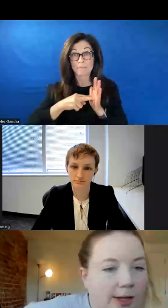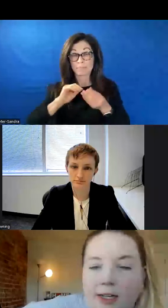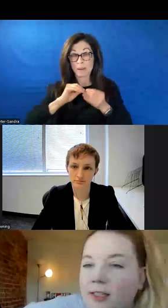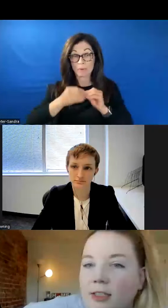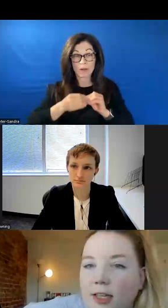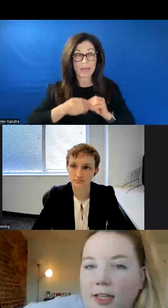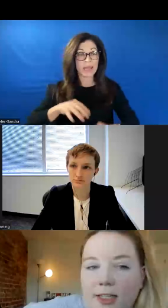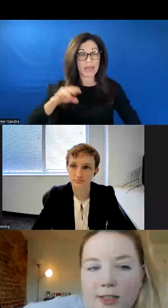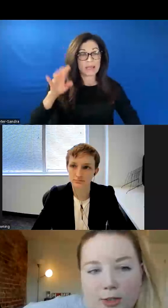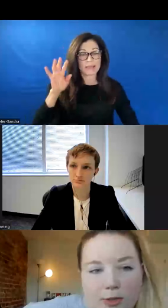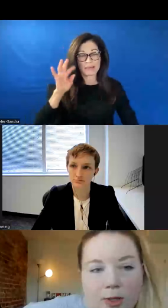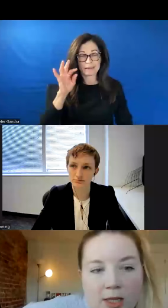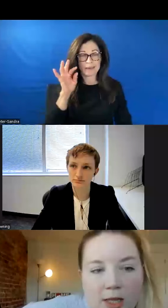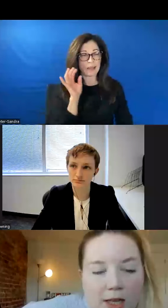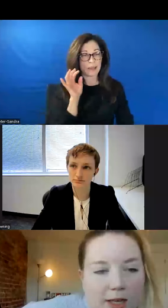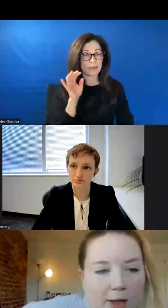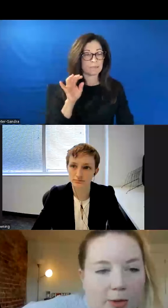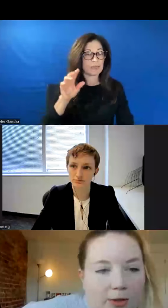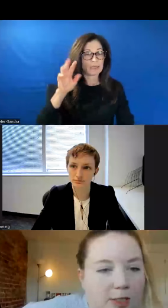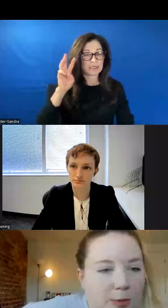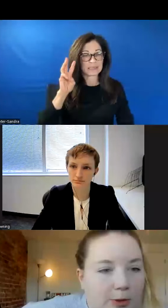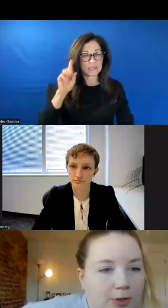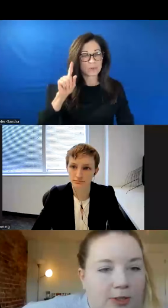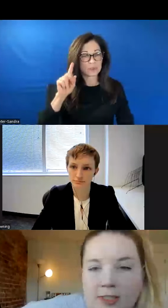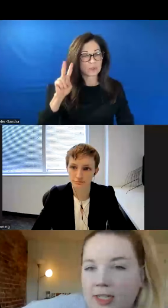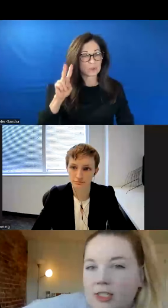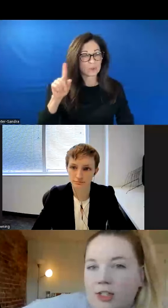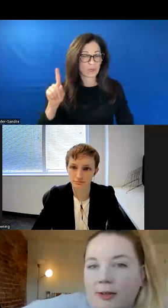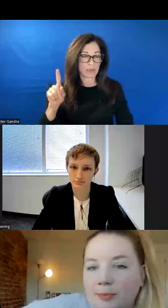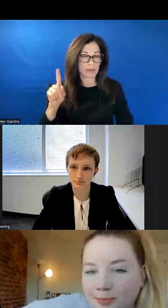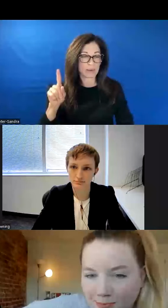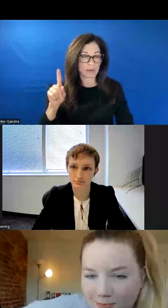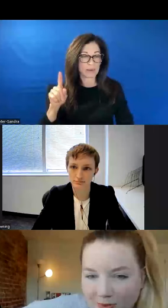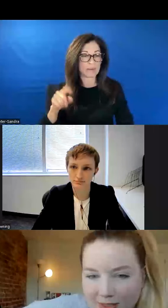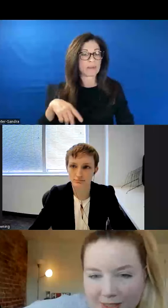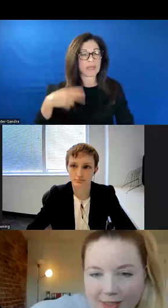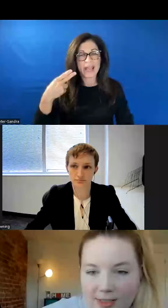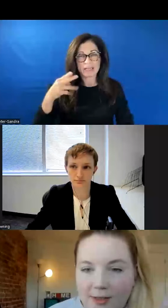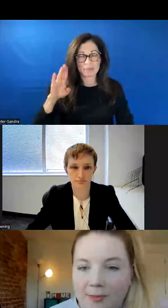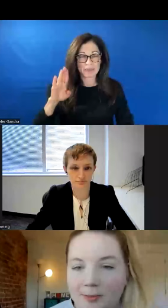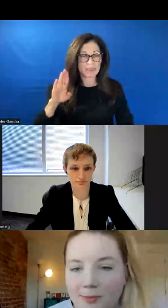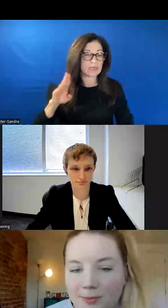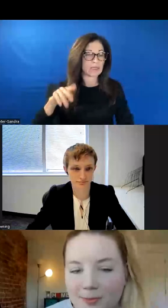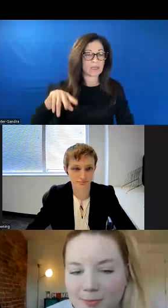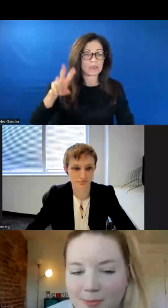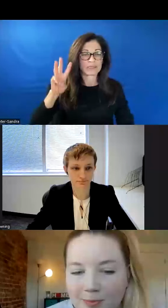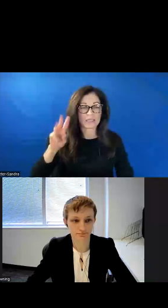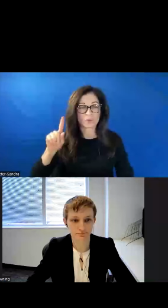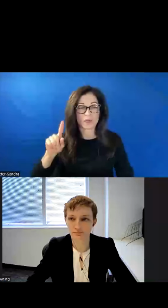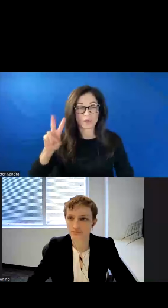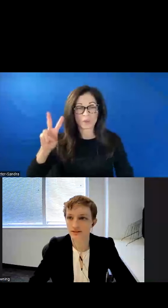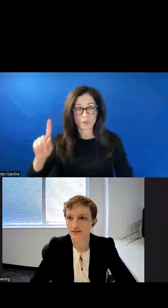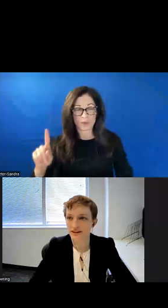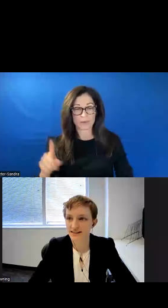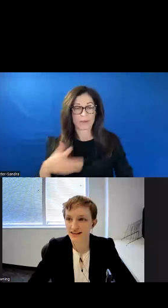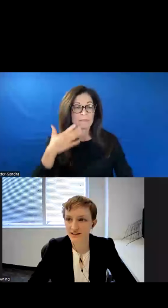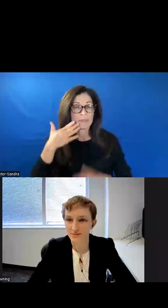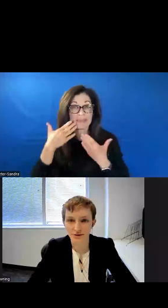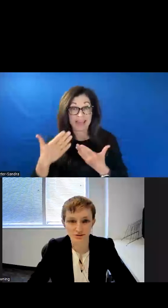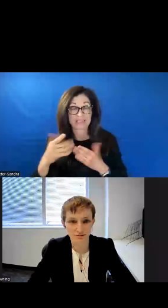I WILL ADD A LINK TO THESE IN THE CHAT. ALL RIGHT. >>: THANK YOU BOTH.